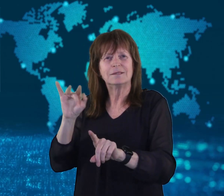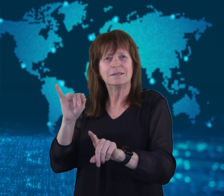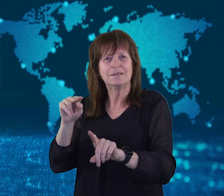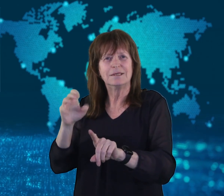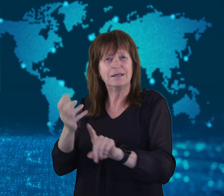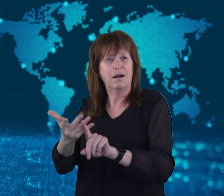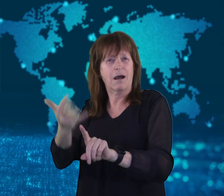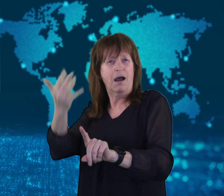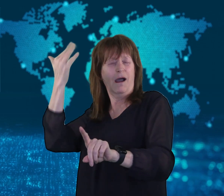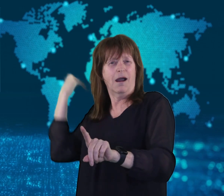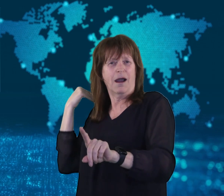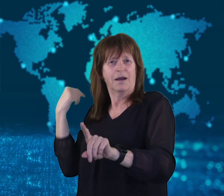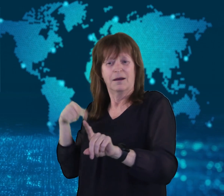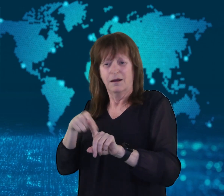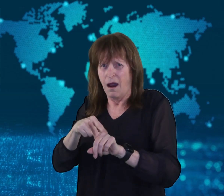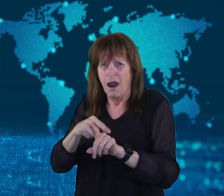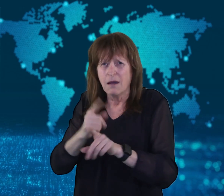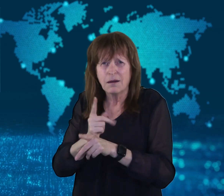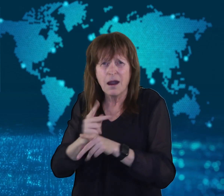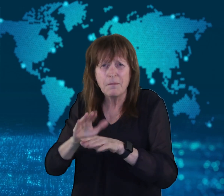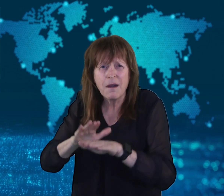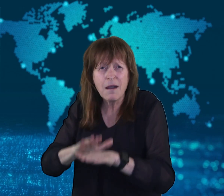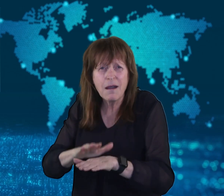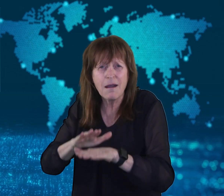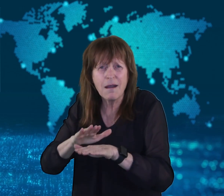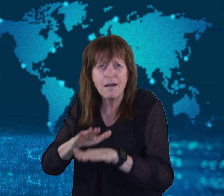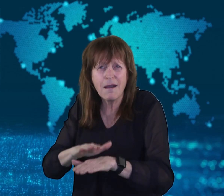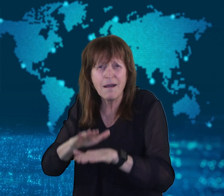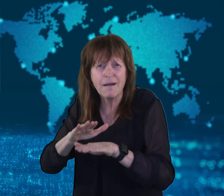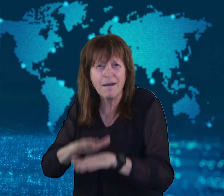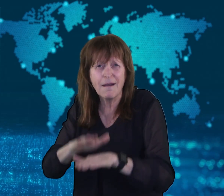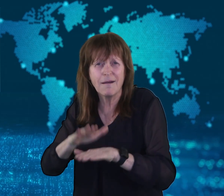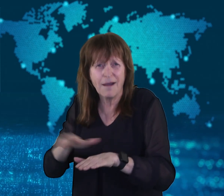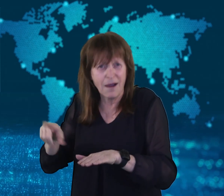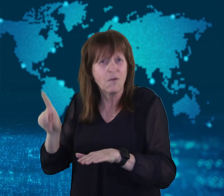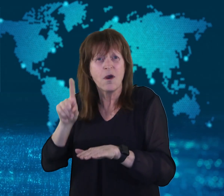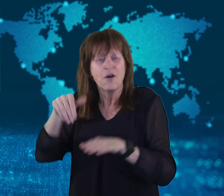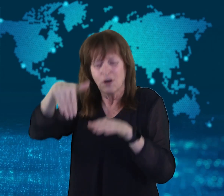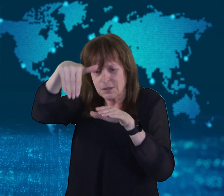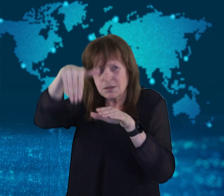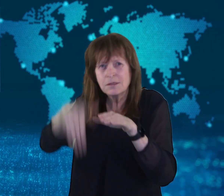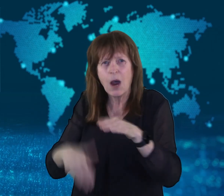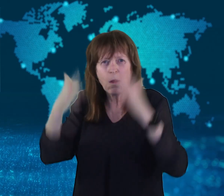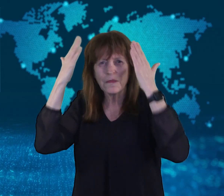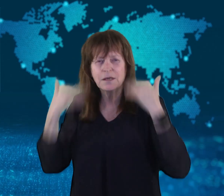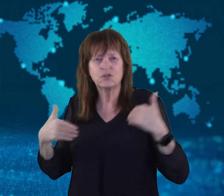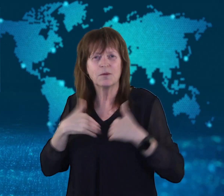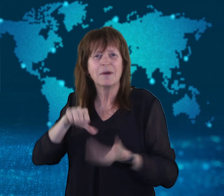The well-preserved archaeologist site is south of Egypt's capital, Cairo,